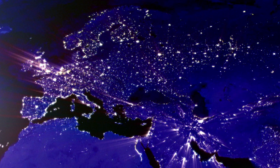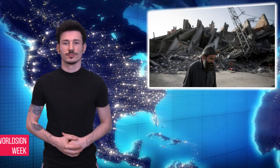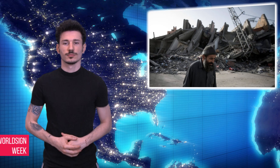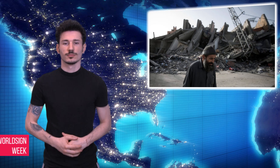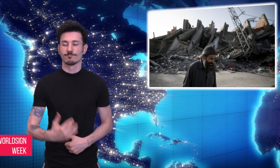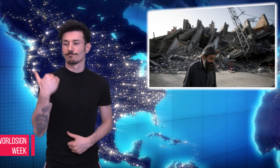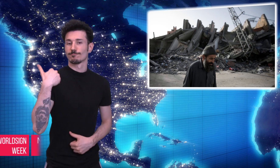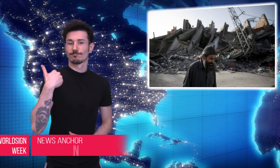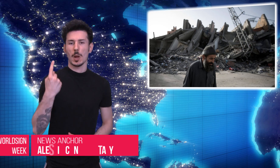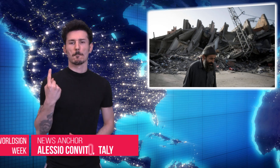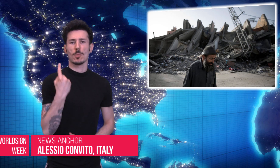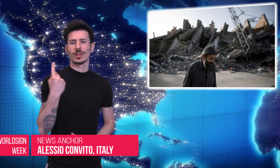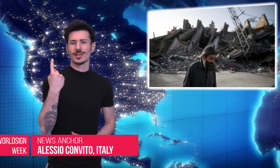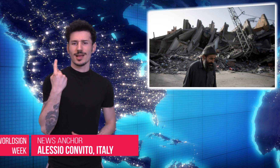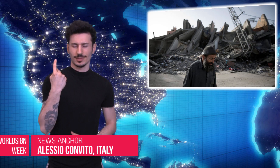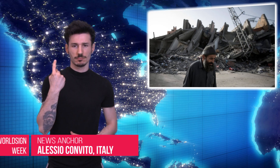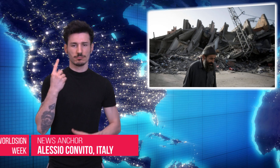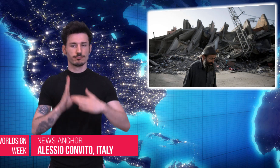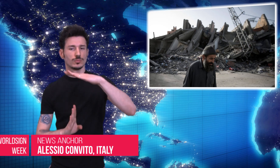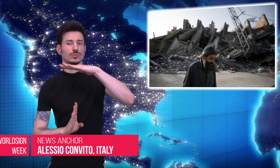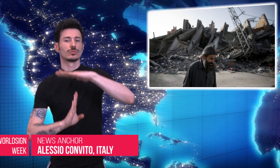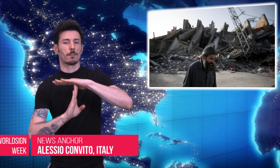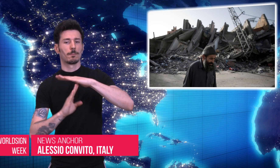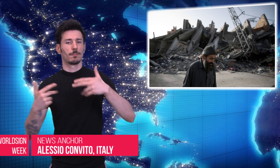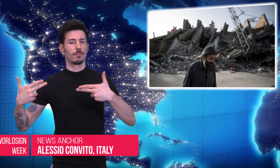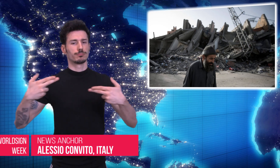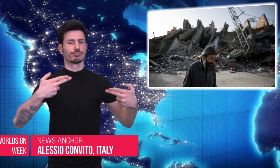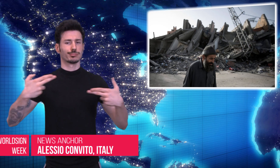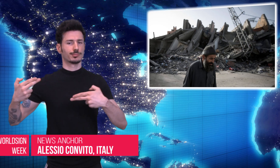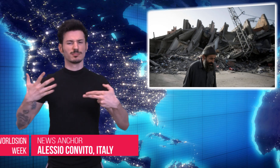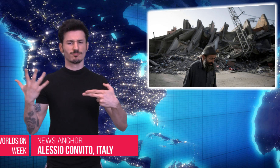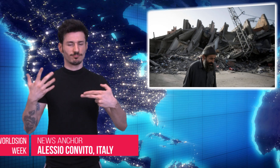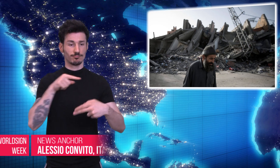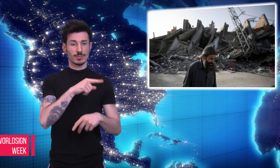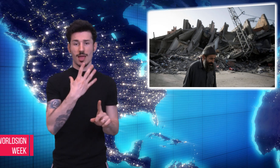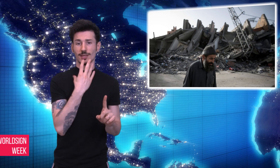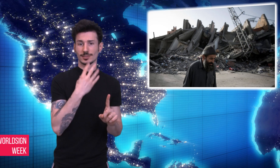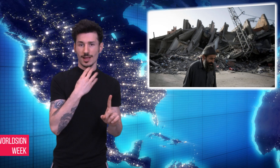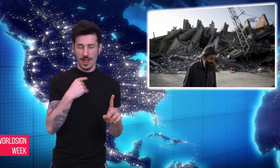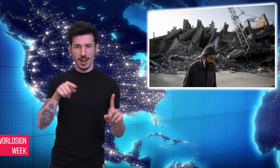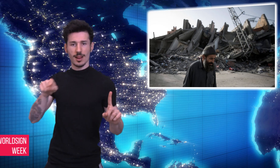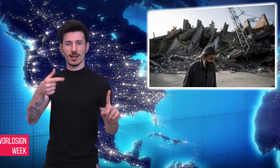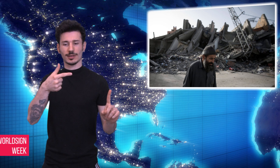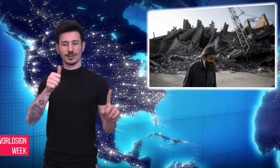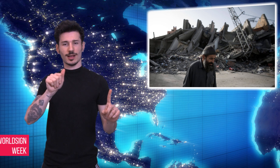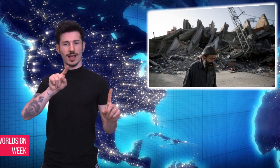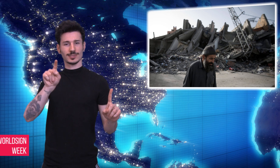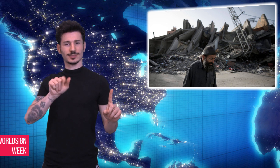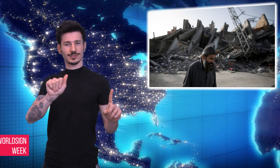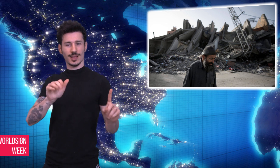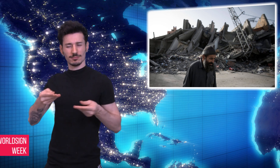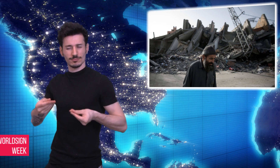Alessio: A ceasefire was held between Israel and the Gaza Strip - a